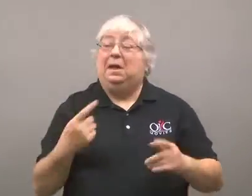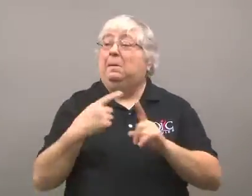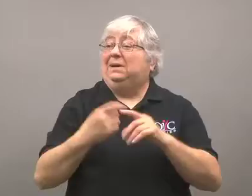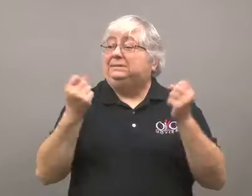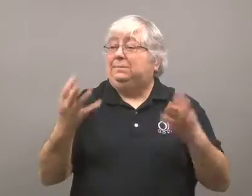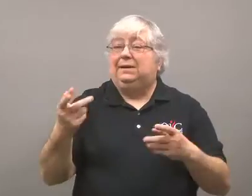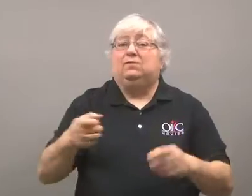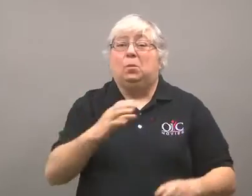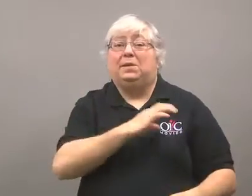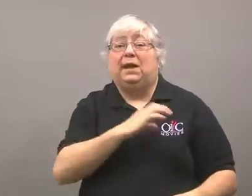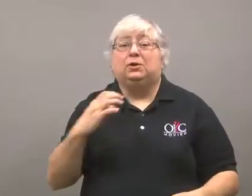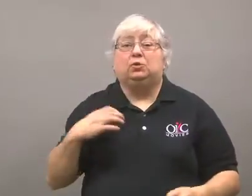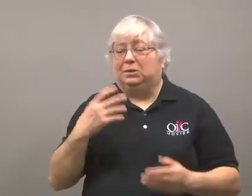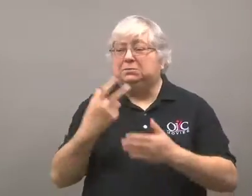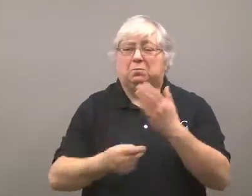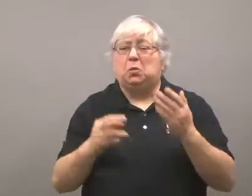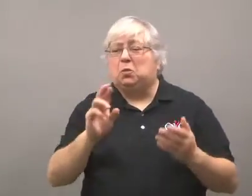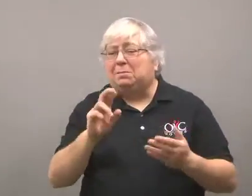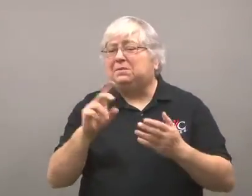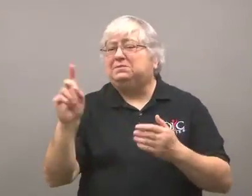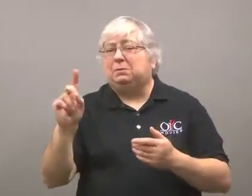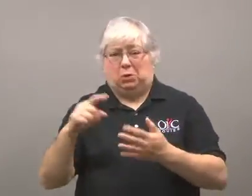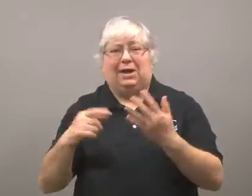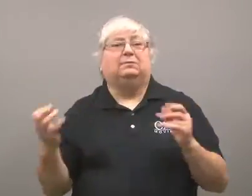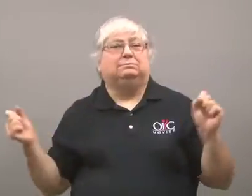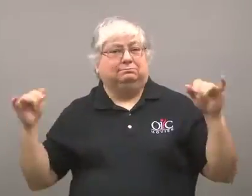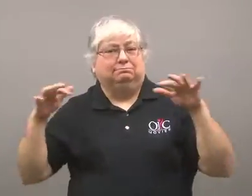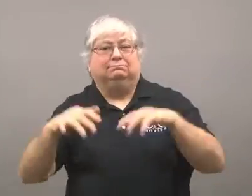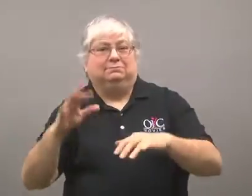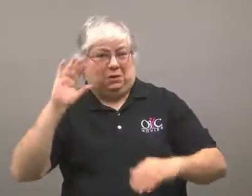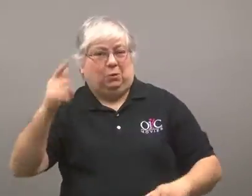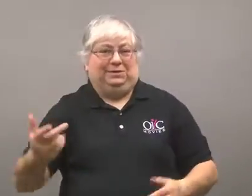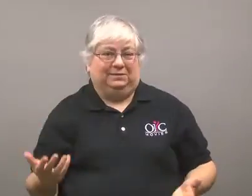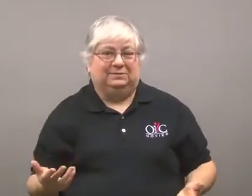Many members of Congress, both Republican and Democratic, will be present as well.